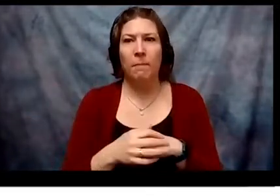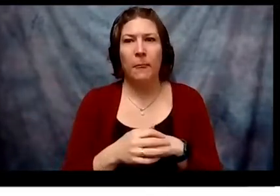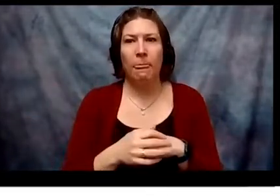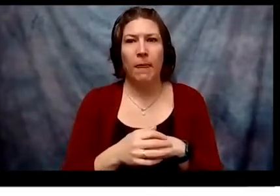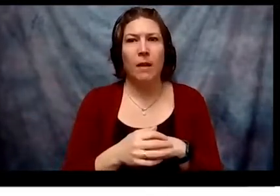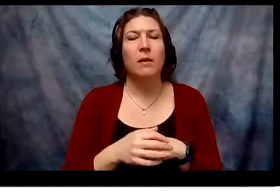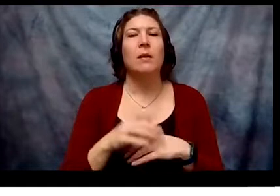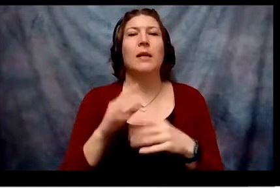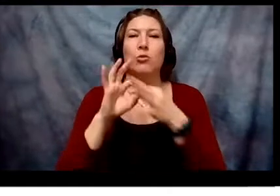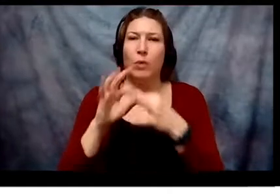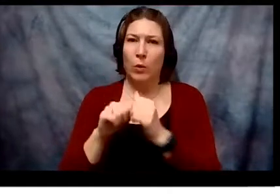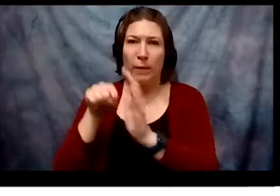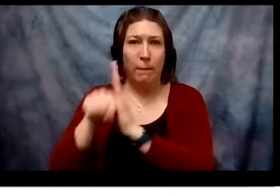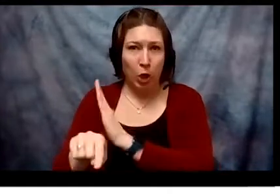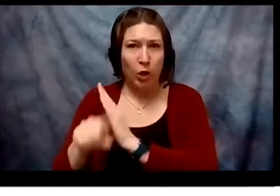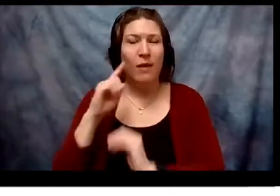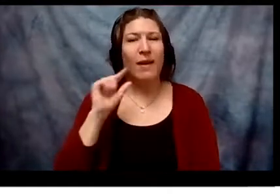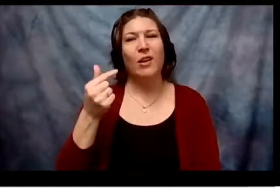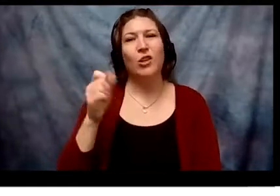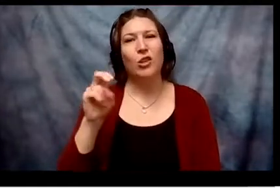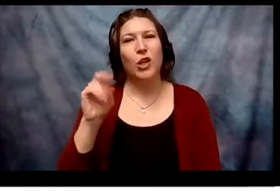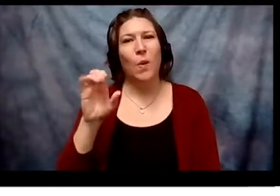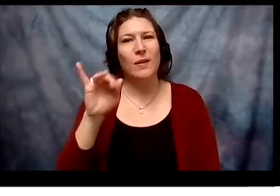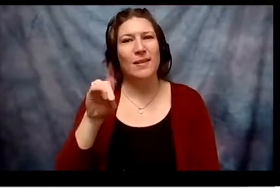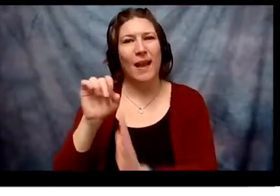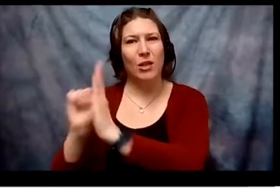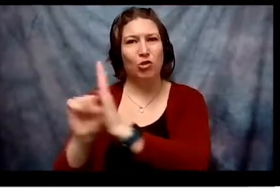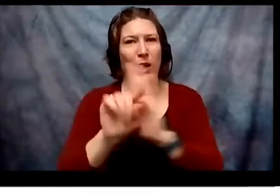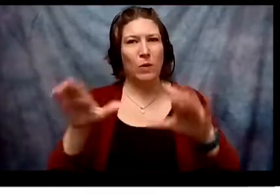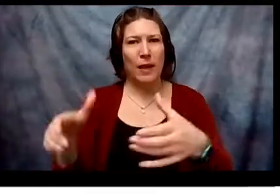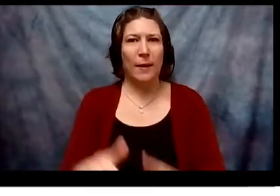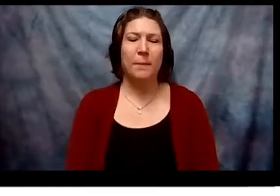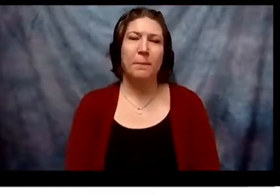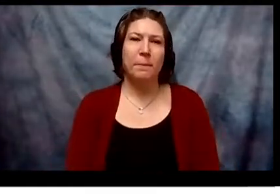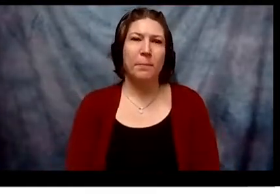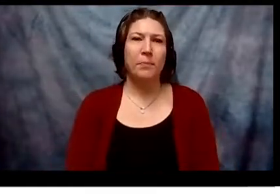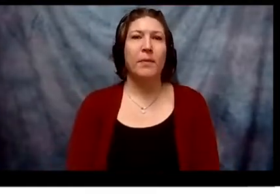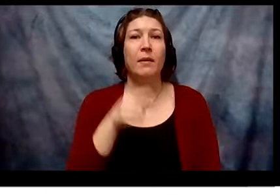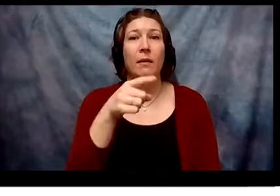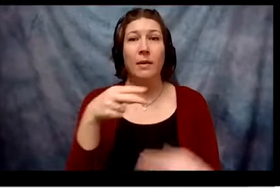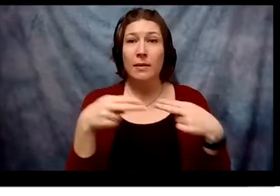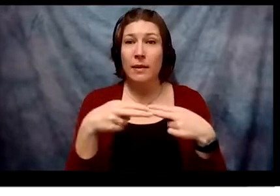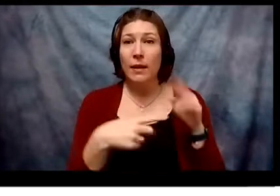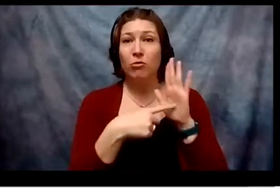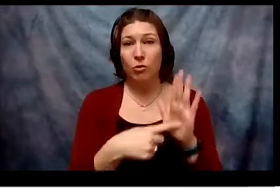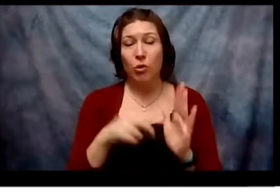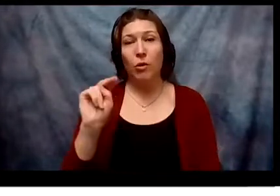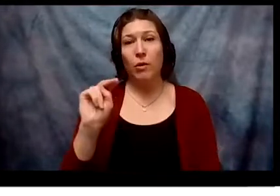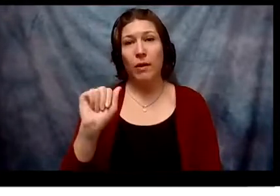murder and genocide. This slide shows a Nazi poster of